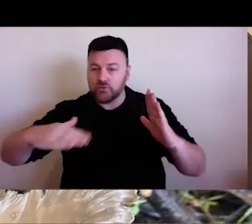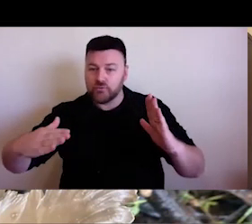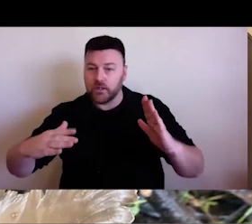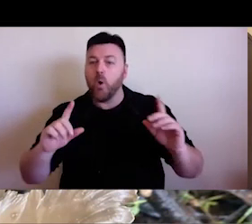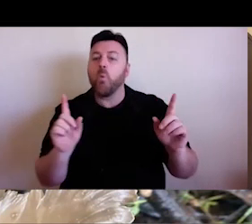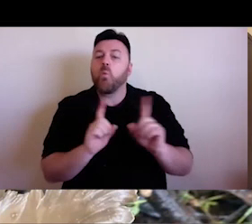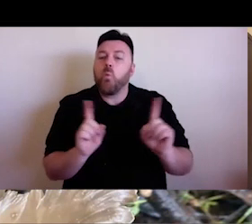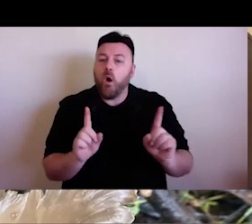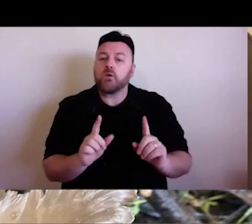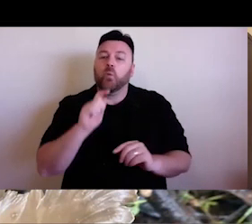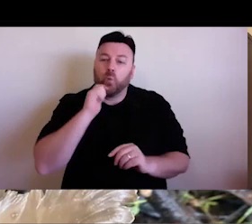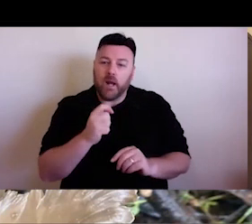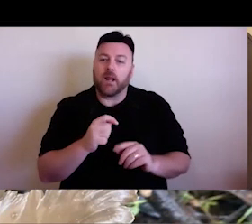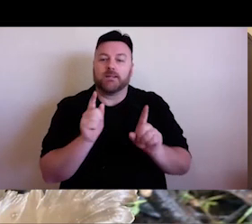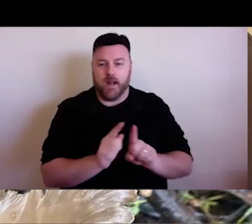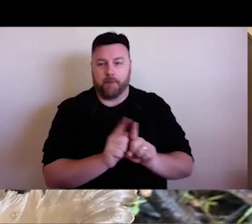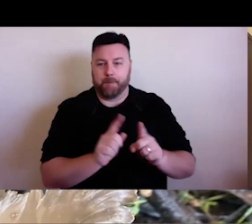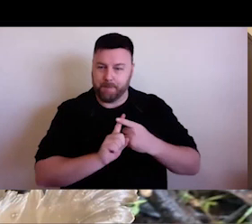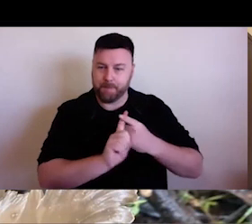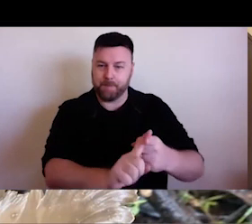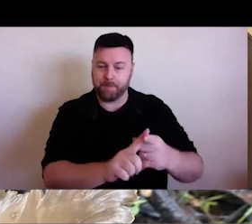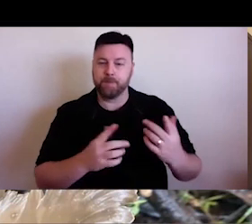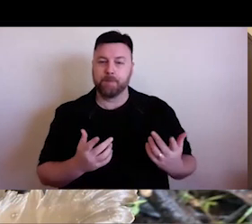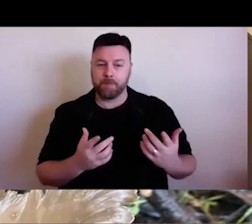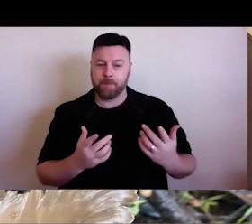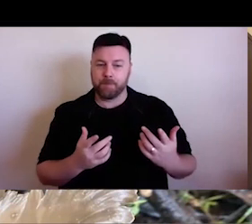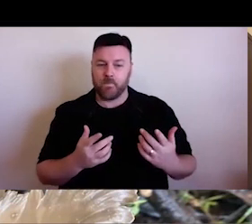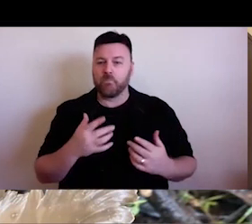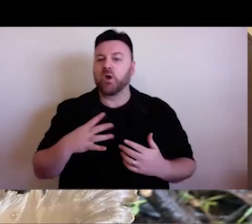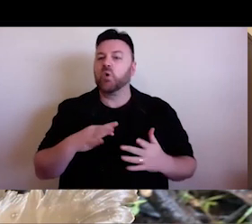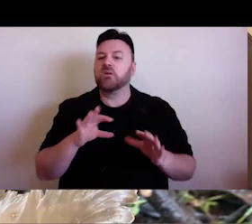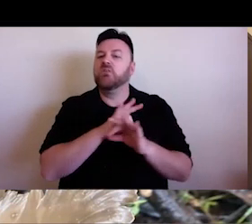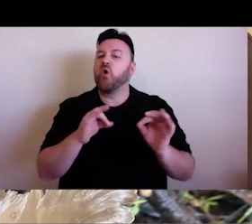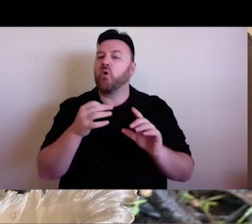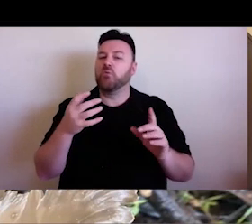same? They won't change because they're not in question. That can be